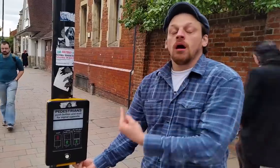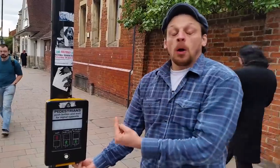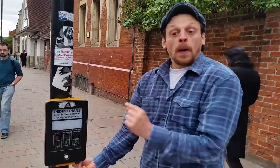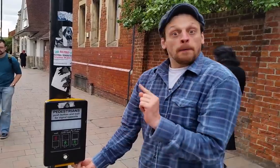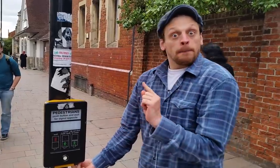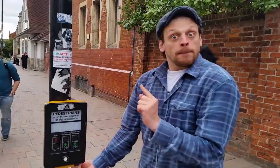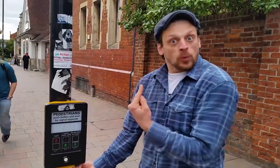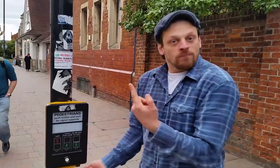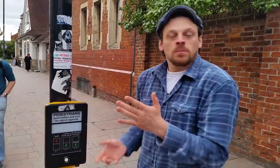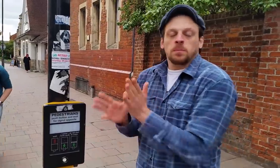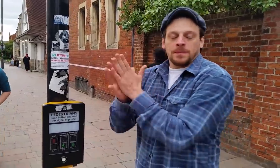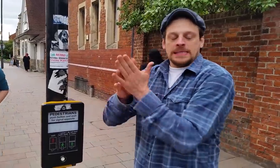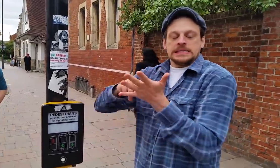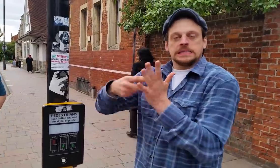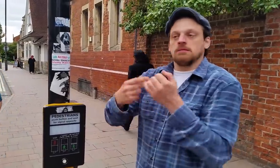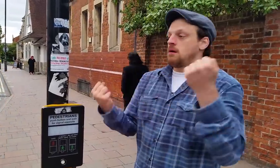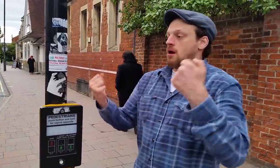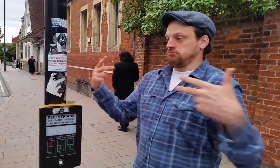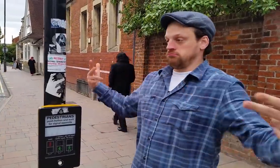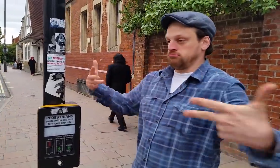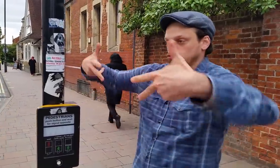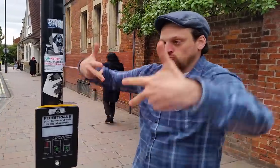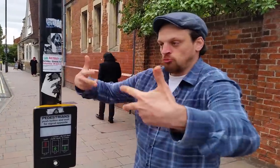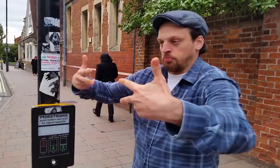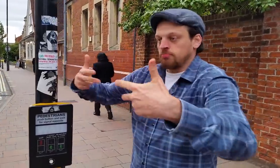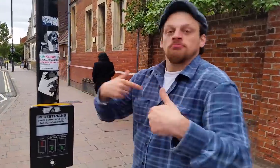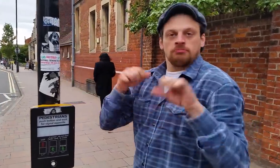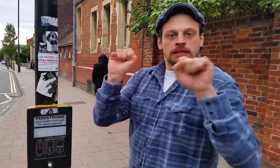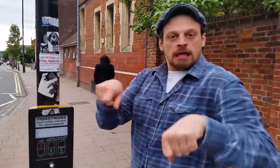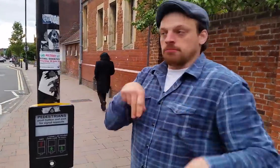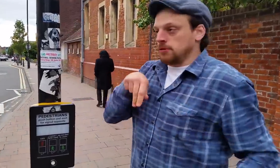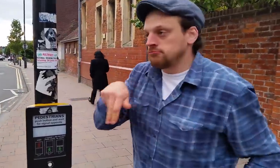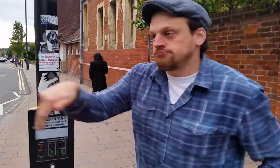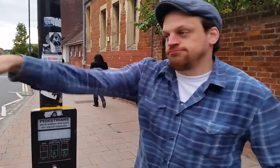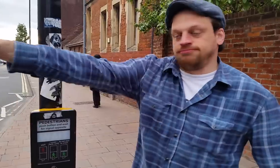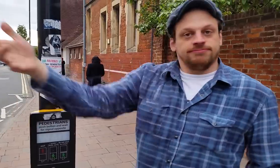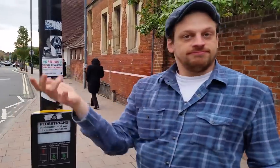this peg rotate, they know the cars have stopped and they can cross!